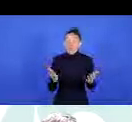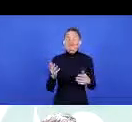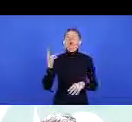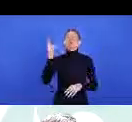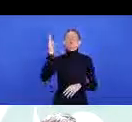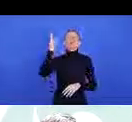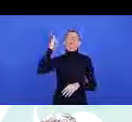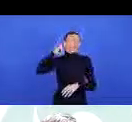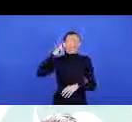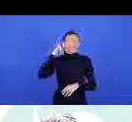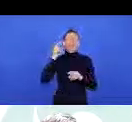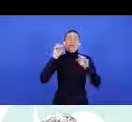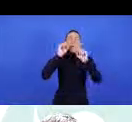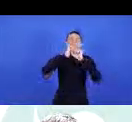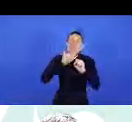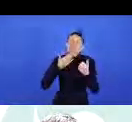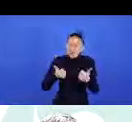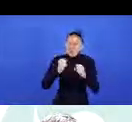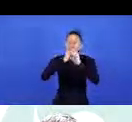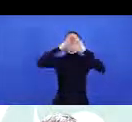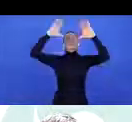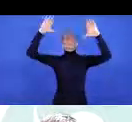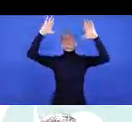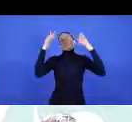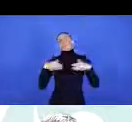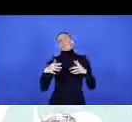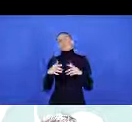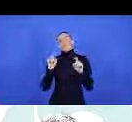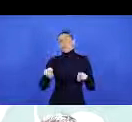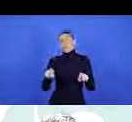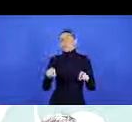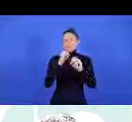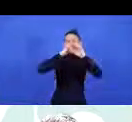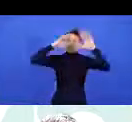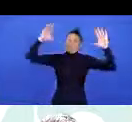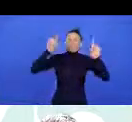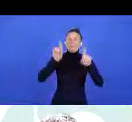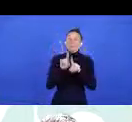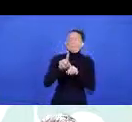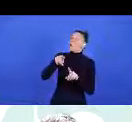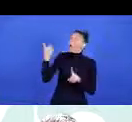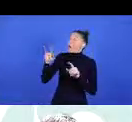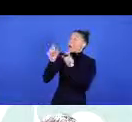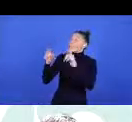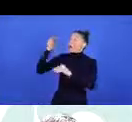with this hard box. And for the conclusion, understand the implantation process and